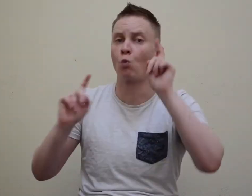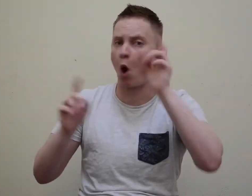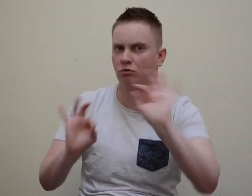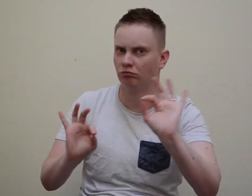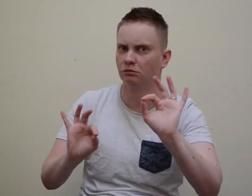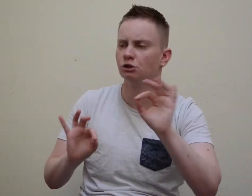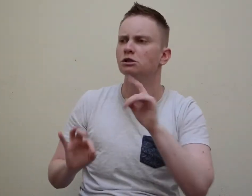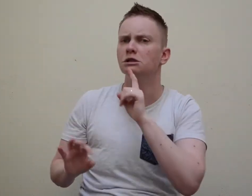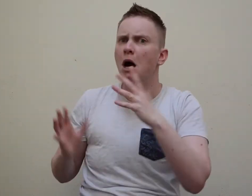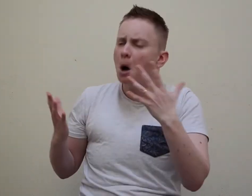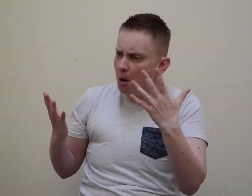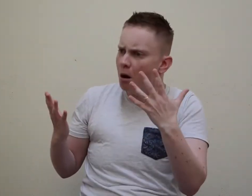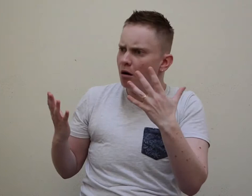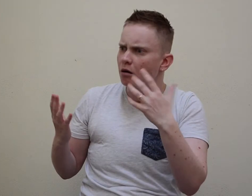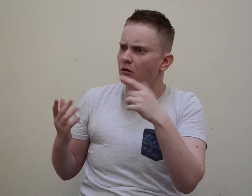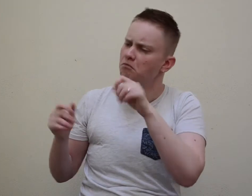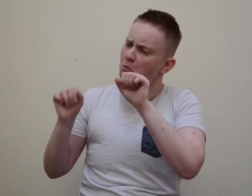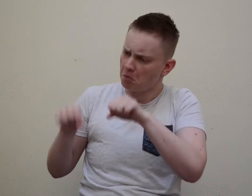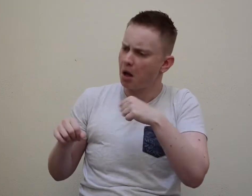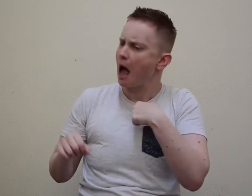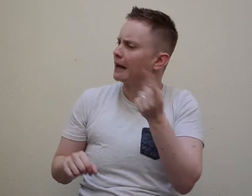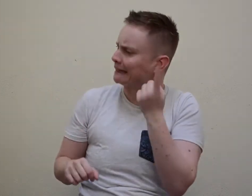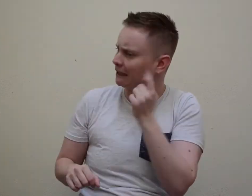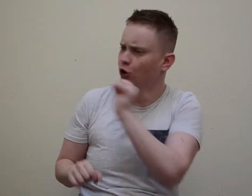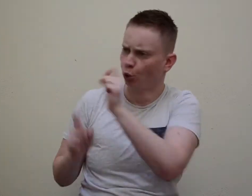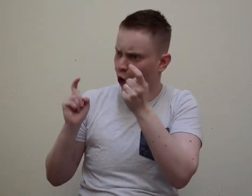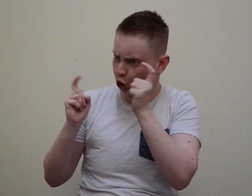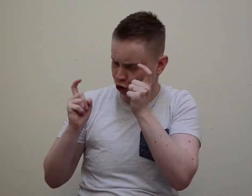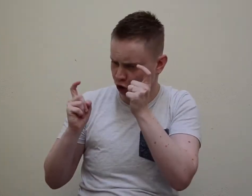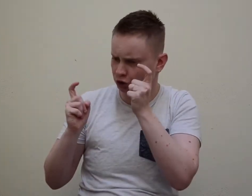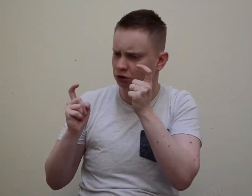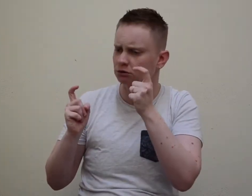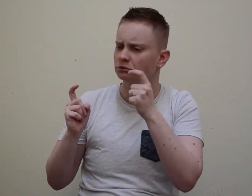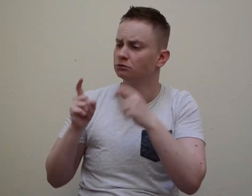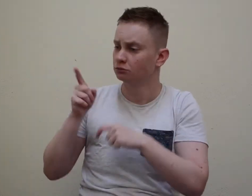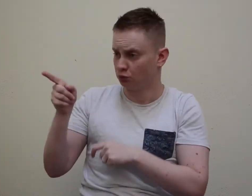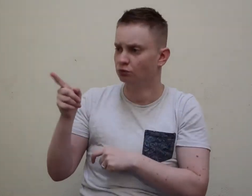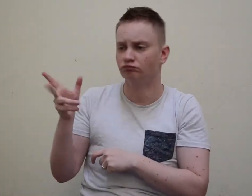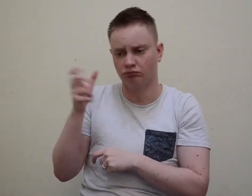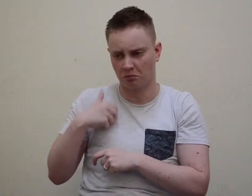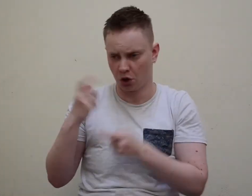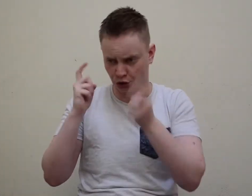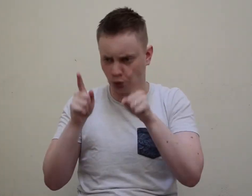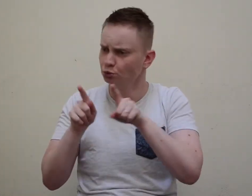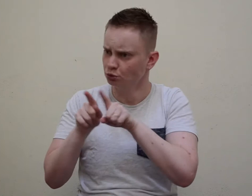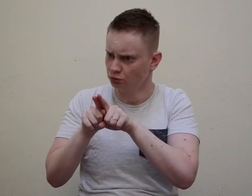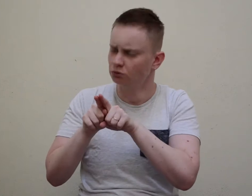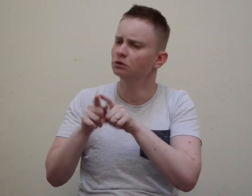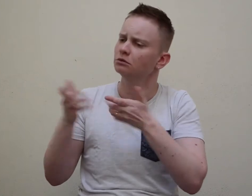Not to say that there's nothing to worry about if we have a disagreement, but to just say, I hear your concern. You hear my concern,